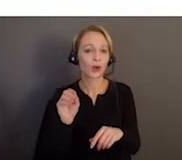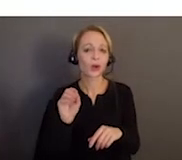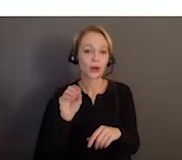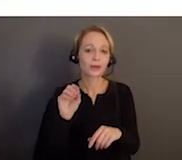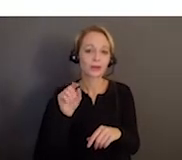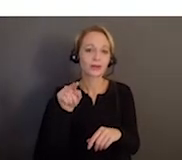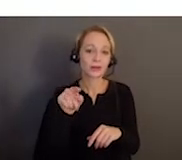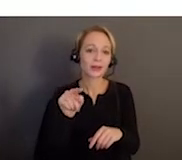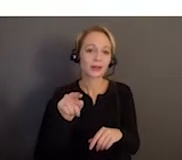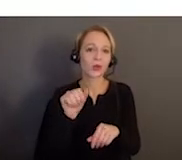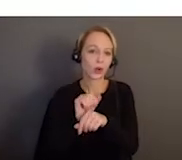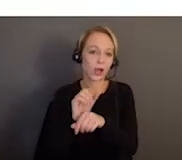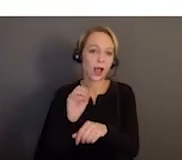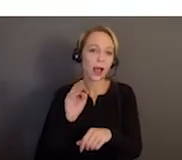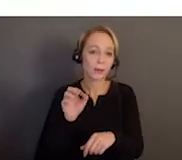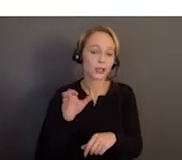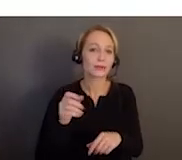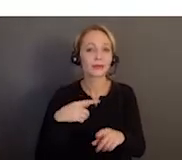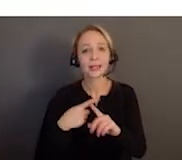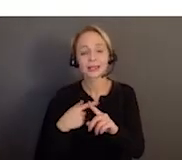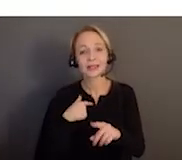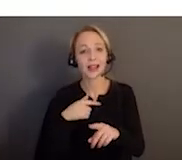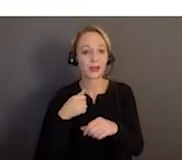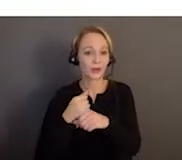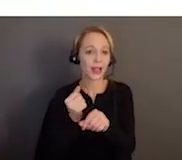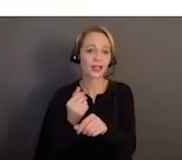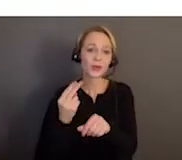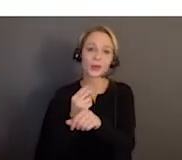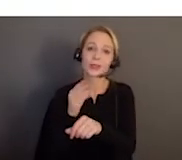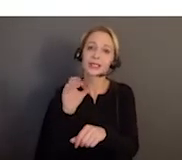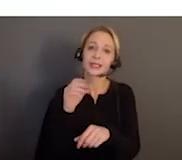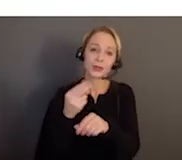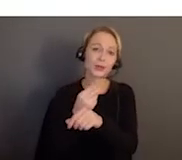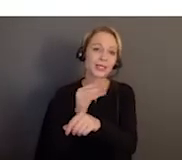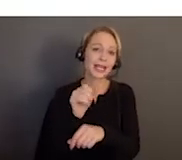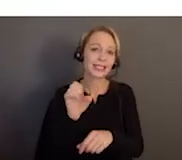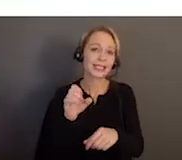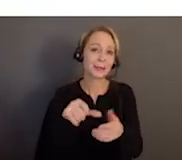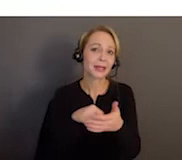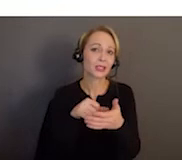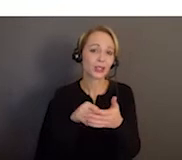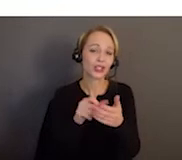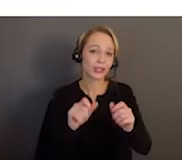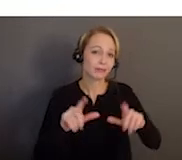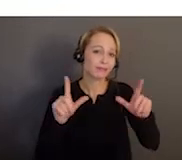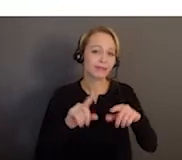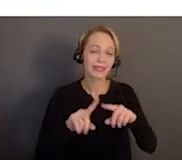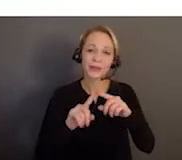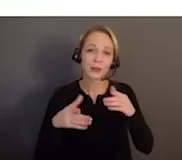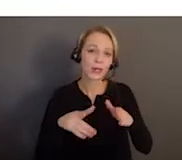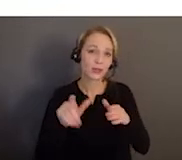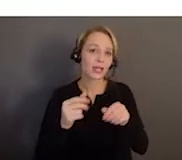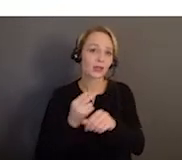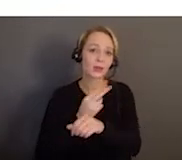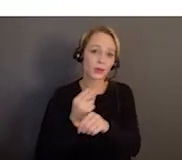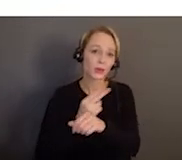AVAILABLE. AND I HAVE CREATED A USE CASE PAGE, DIFFERENT WAYS TO